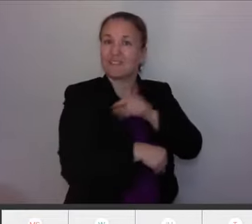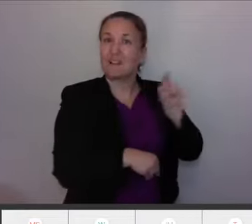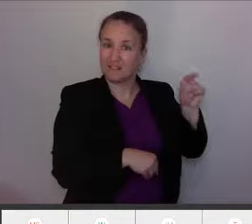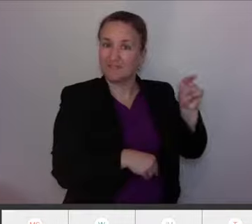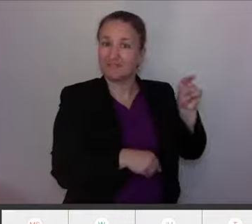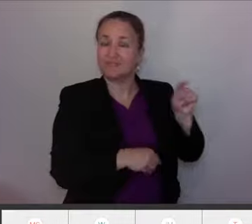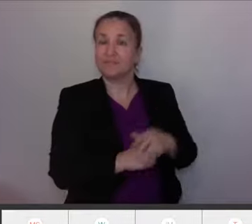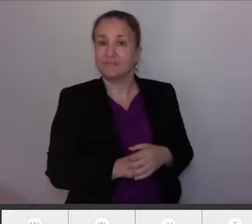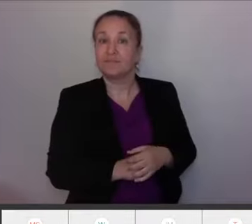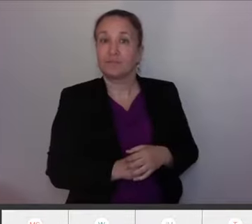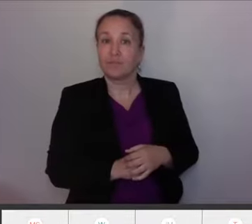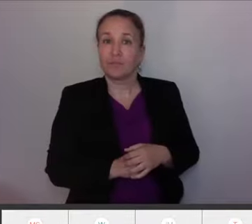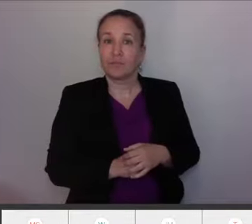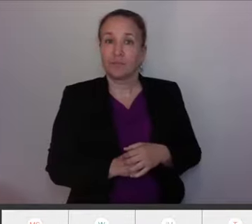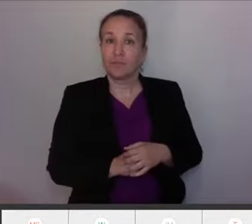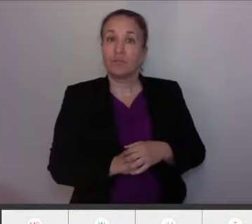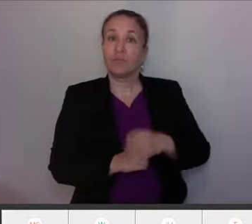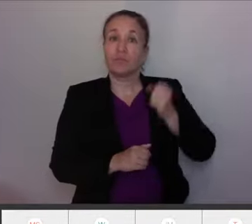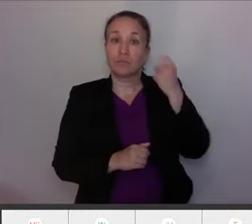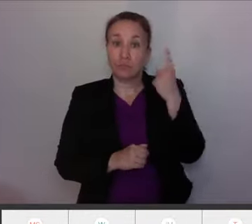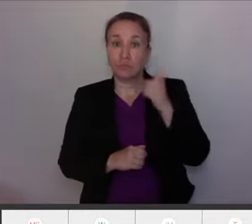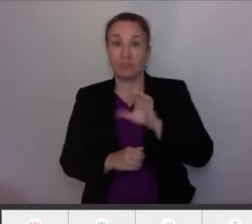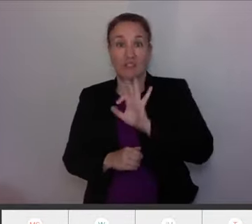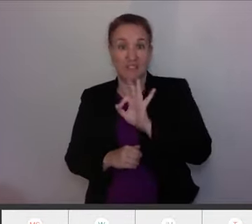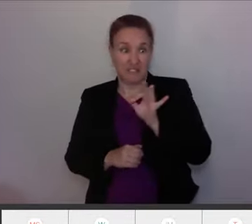hospital with nine individuals requiring a